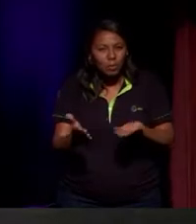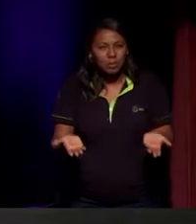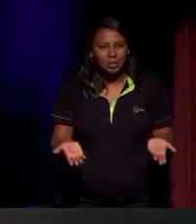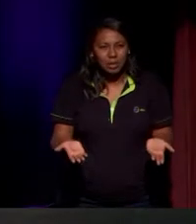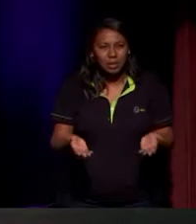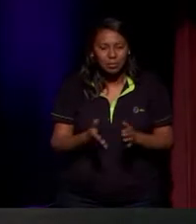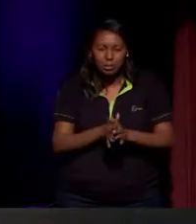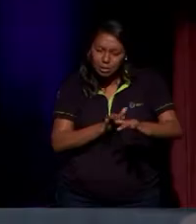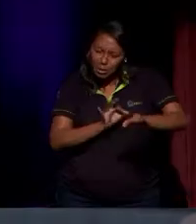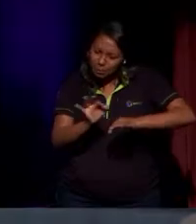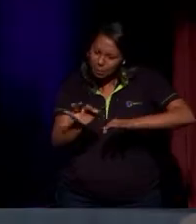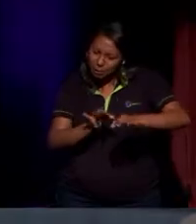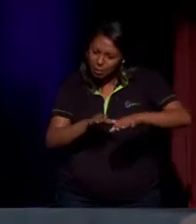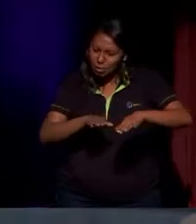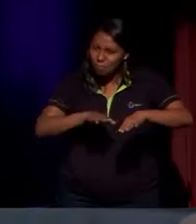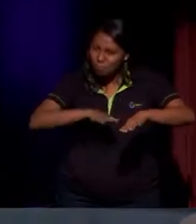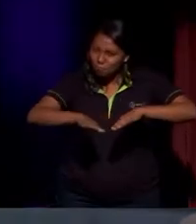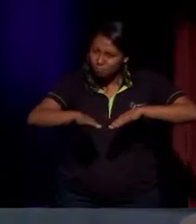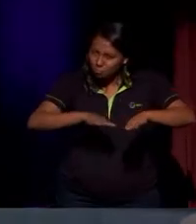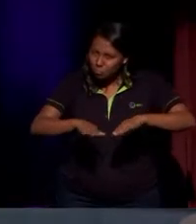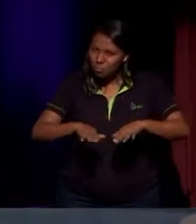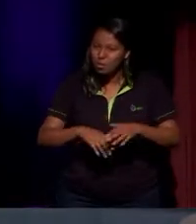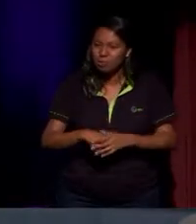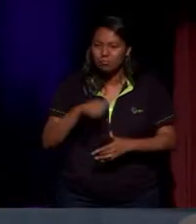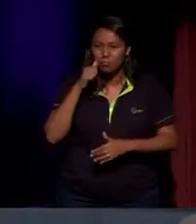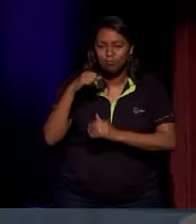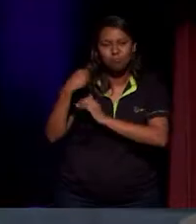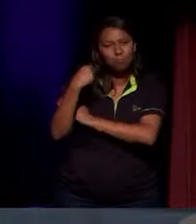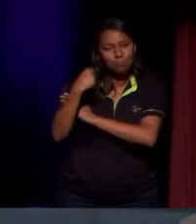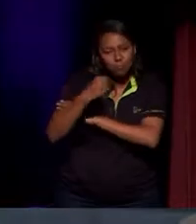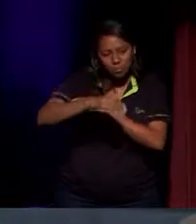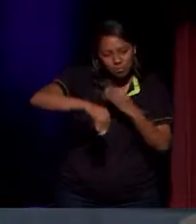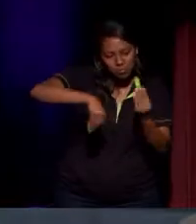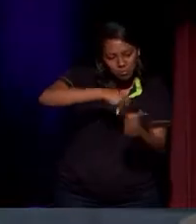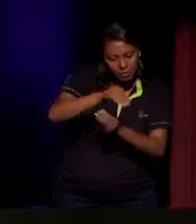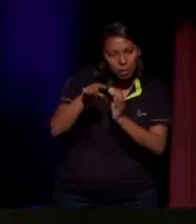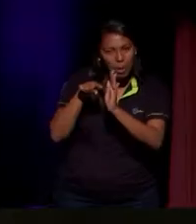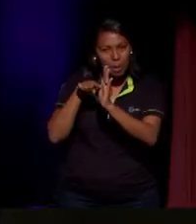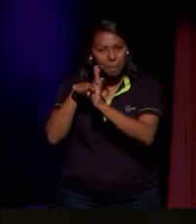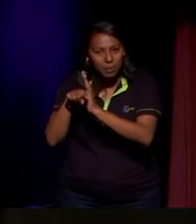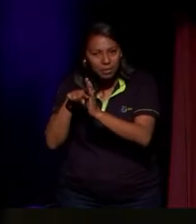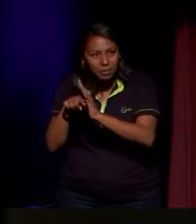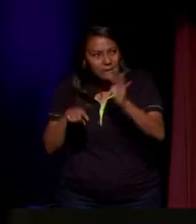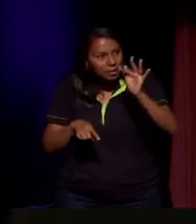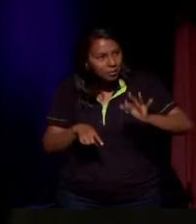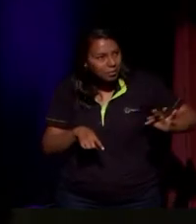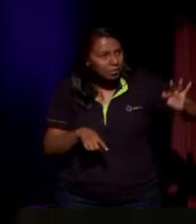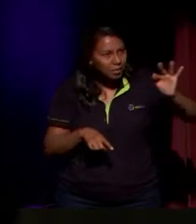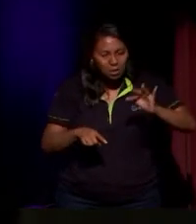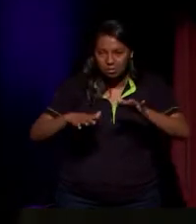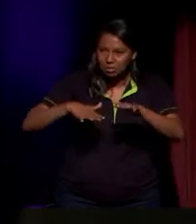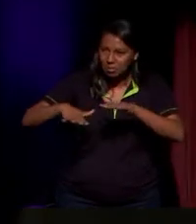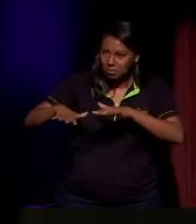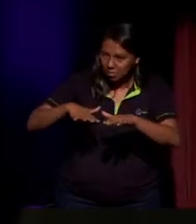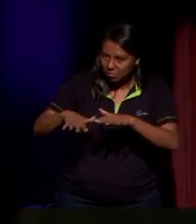and to make it visible, mixing research, the academy and the movements which were being arisen.